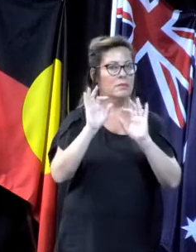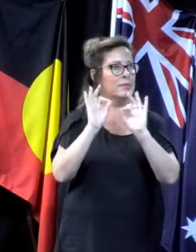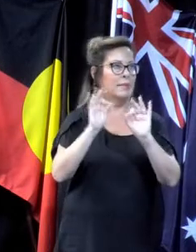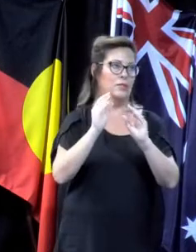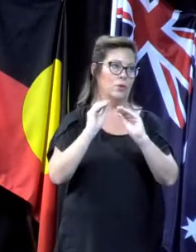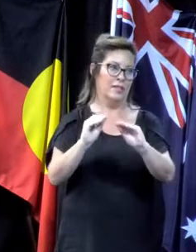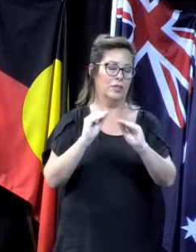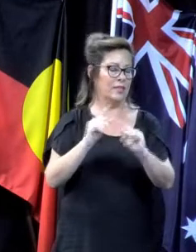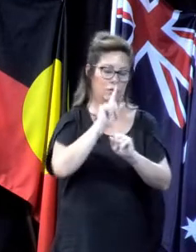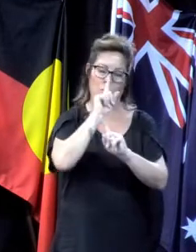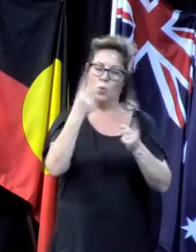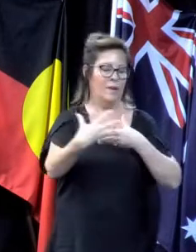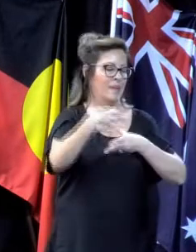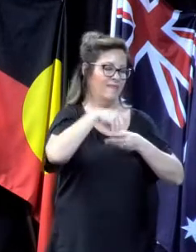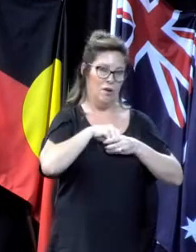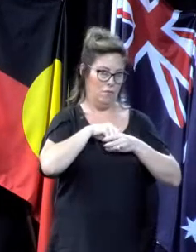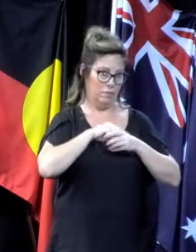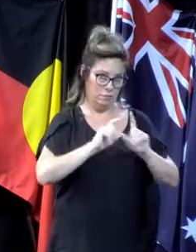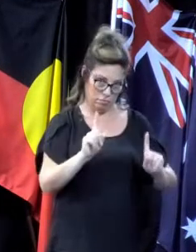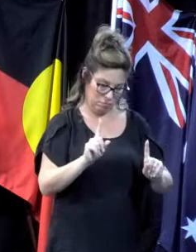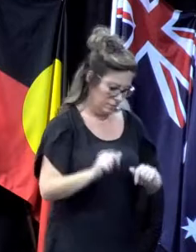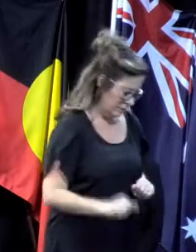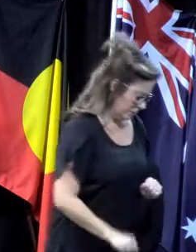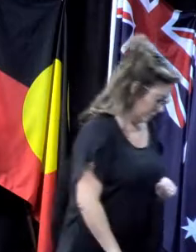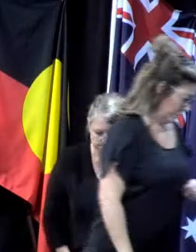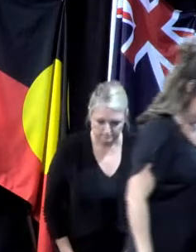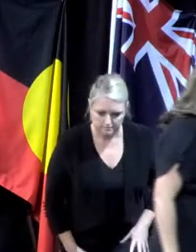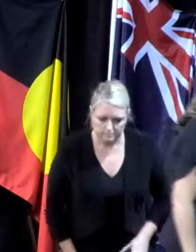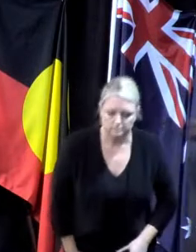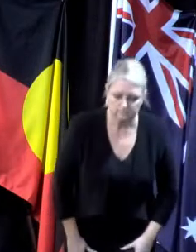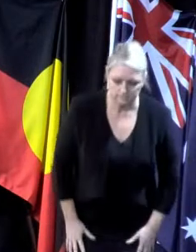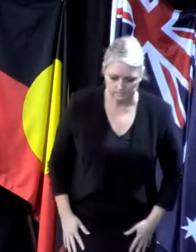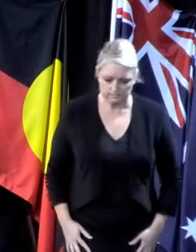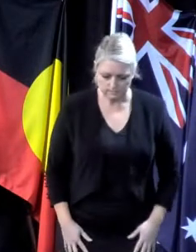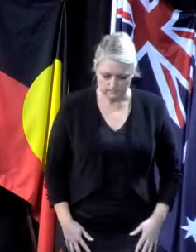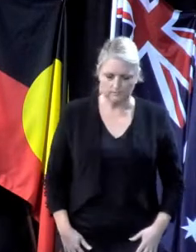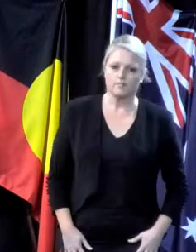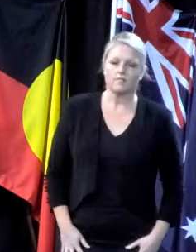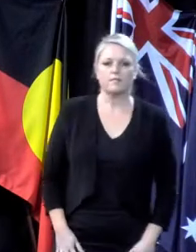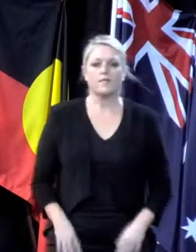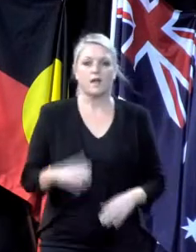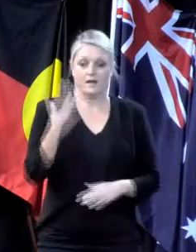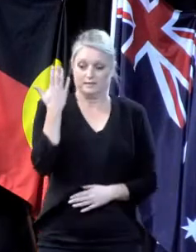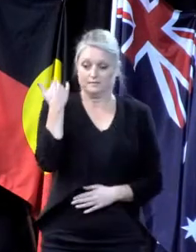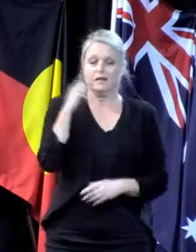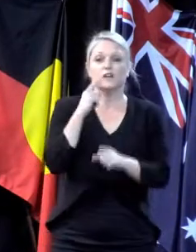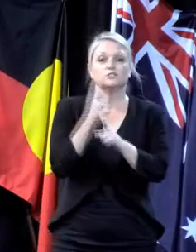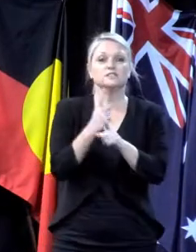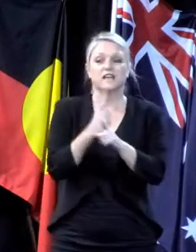OK, as I said earlier, we don't have any special schools in our district.